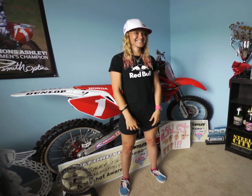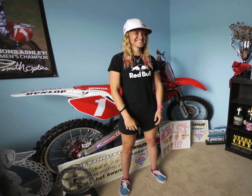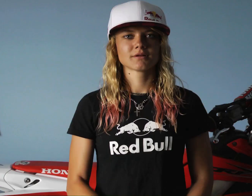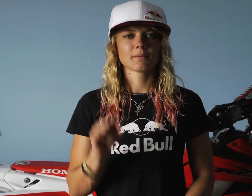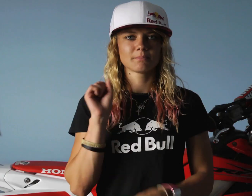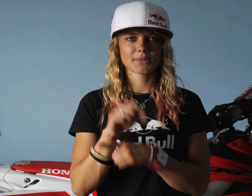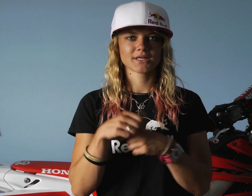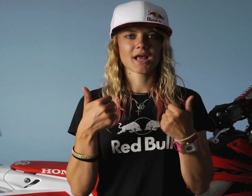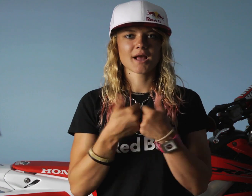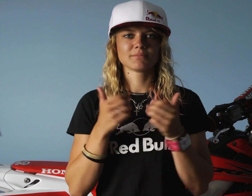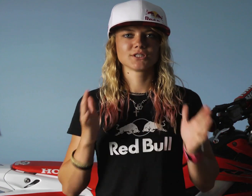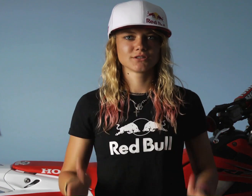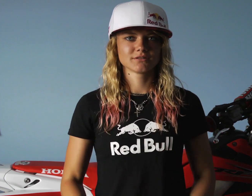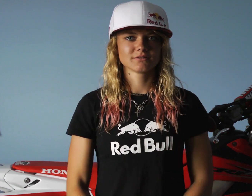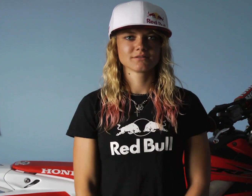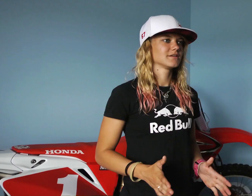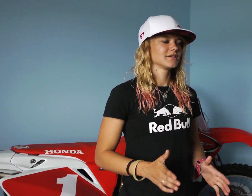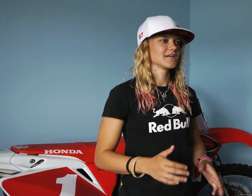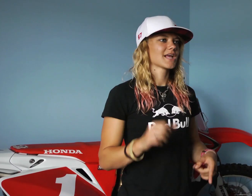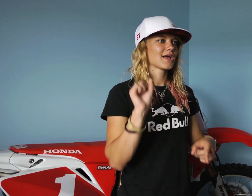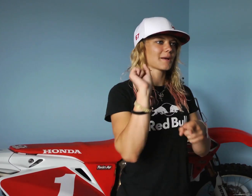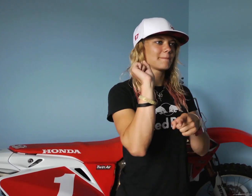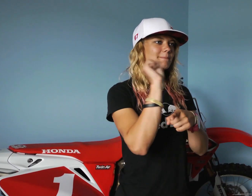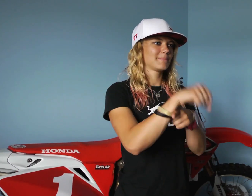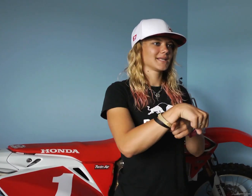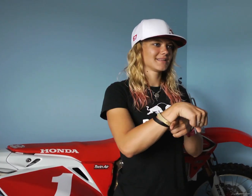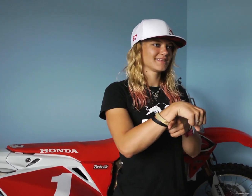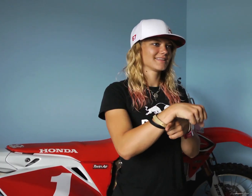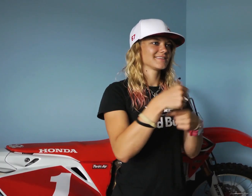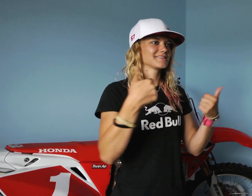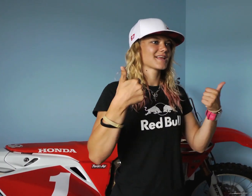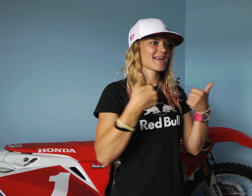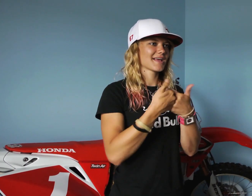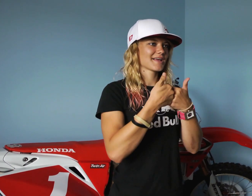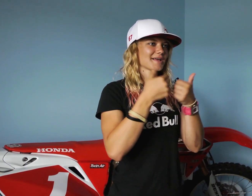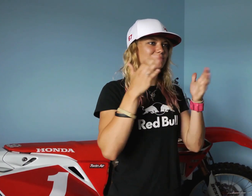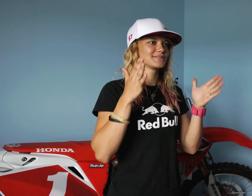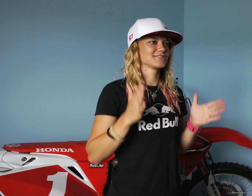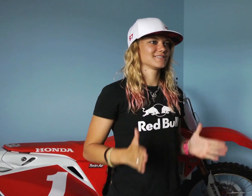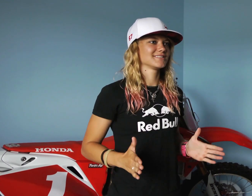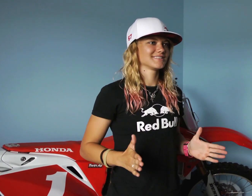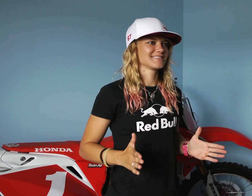This is "beat the competition" Beat The Competition